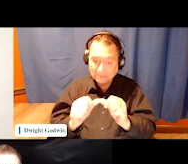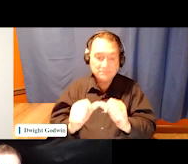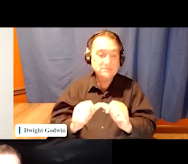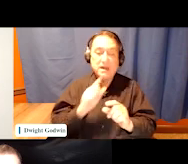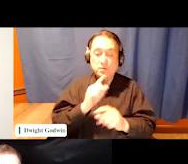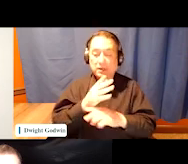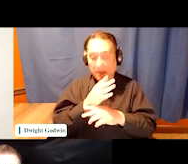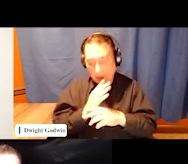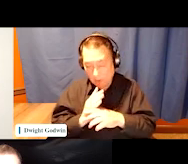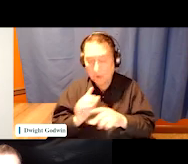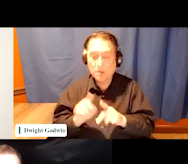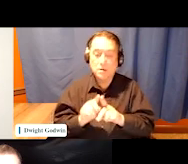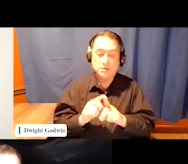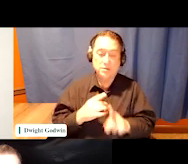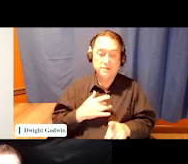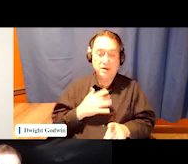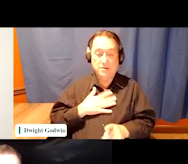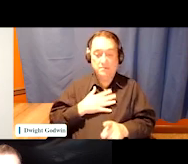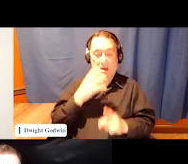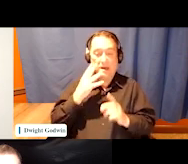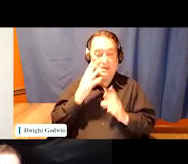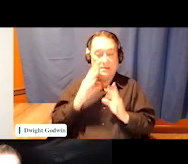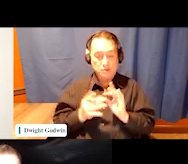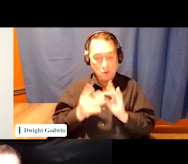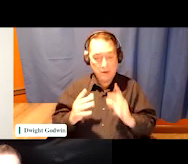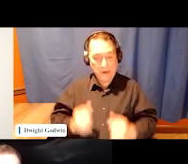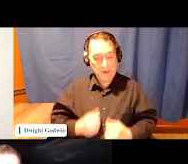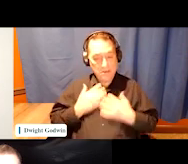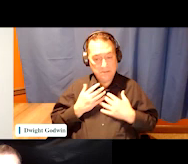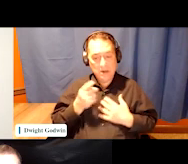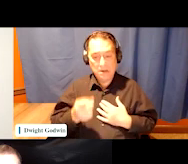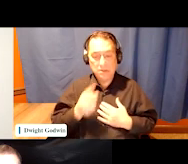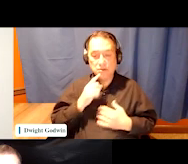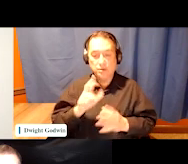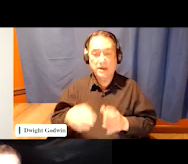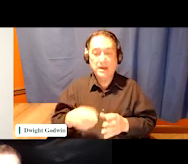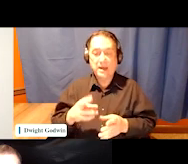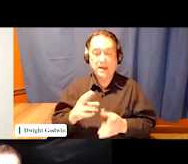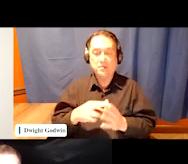and he felt that my story inspired him. Therefore, he had enrolled in a detox an hour away.